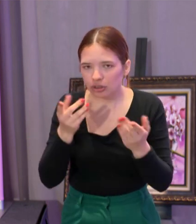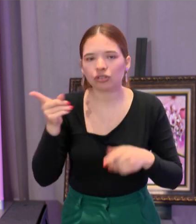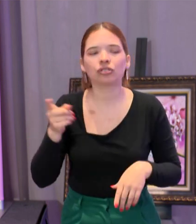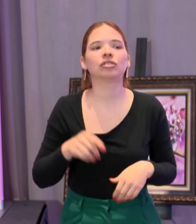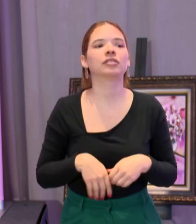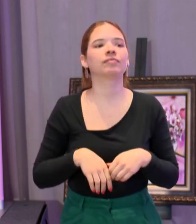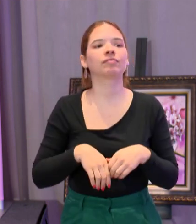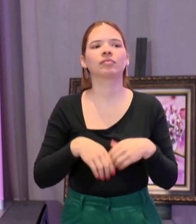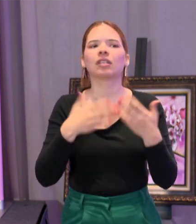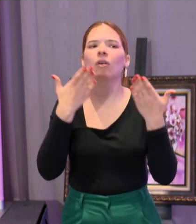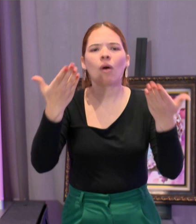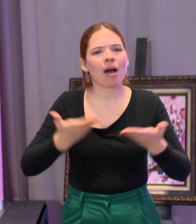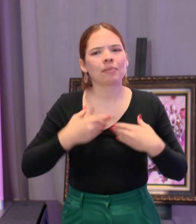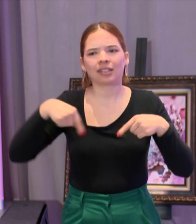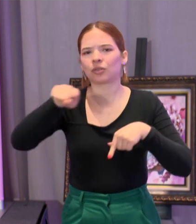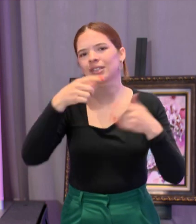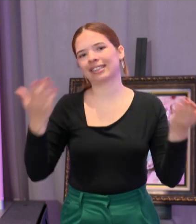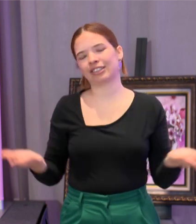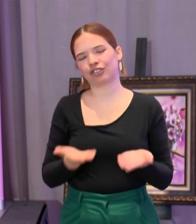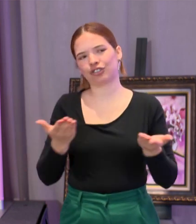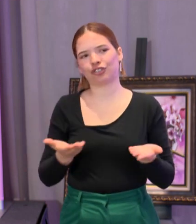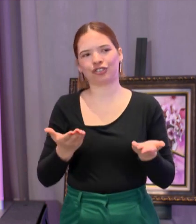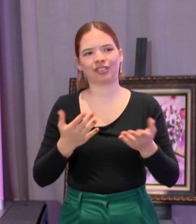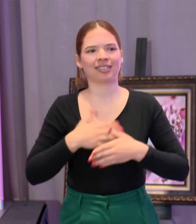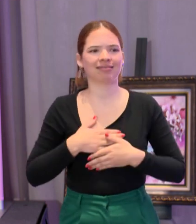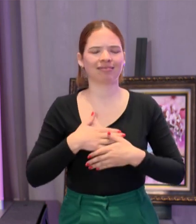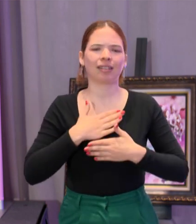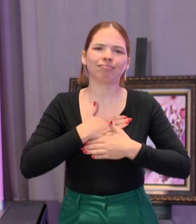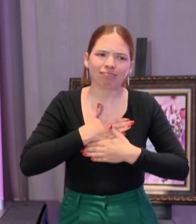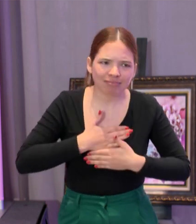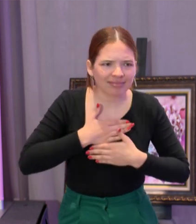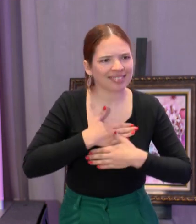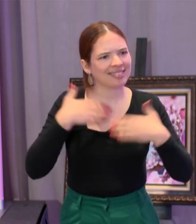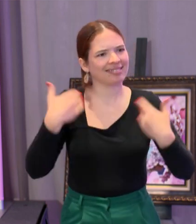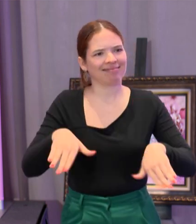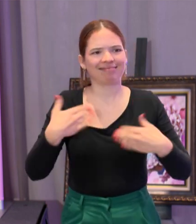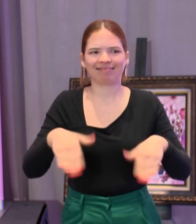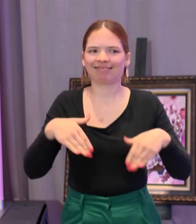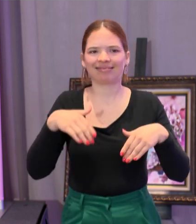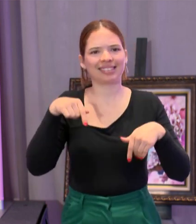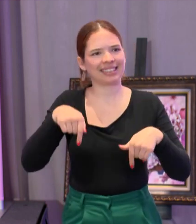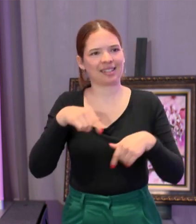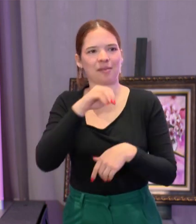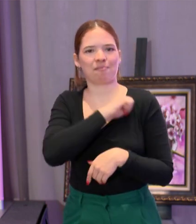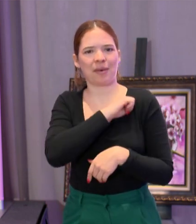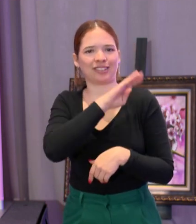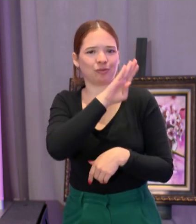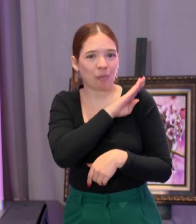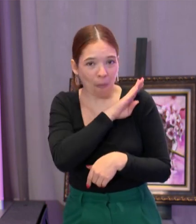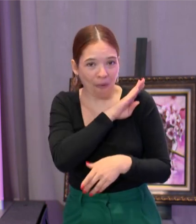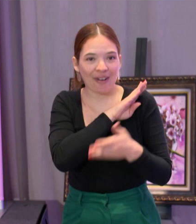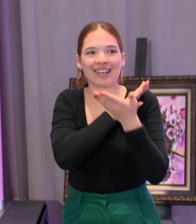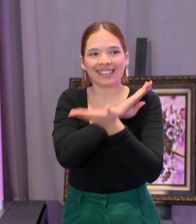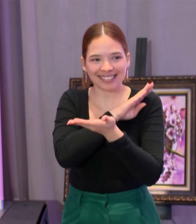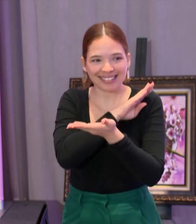THIS POINT THOUGH IT IS MY GREAT PLEASURE TO INTRODUCE TO YOU MAYOR MURIEL BOWSER AND SHE IS